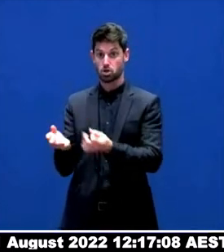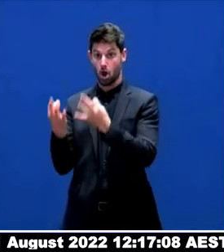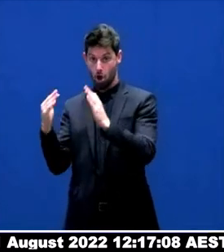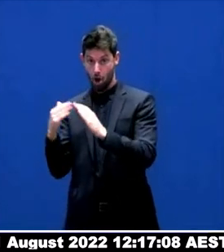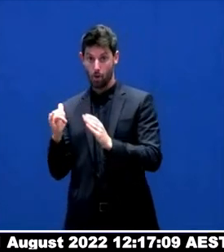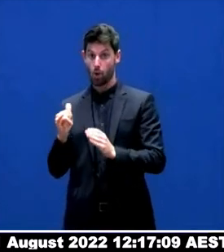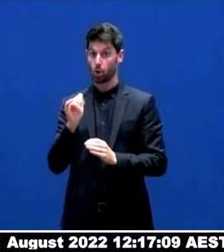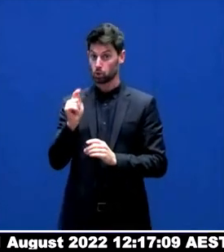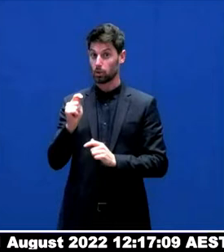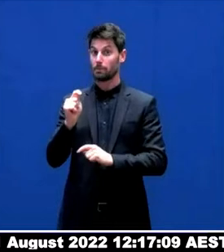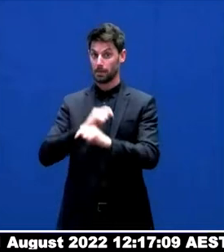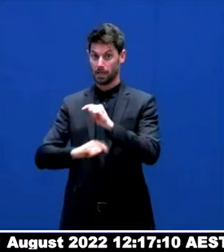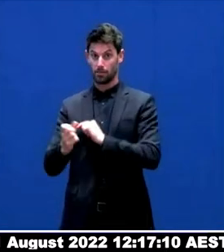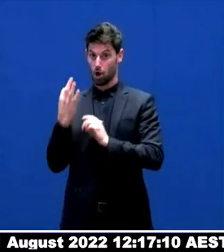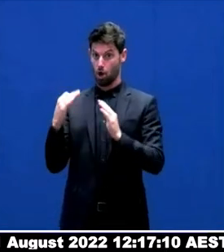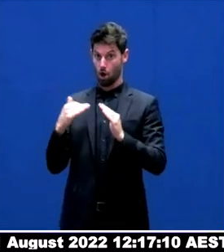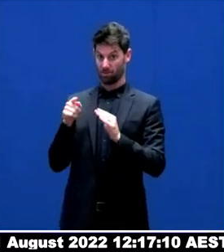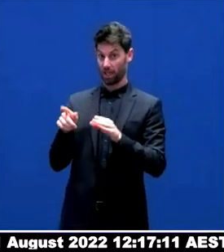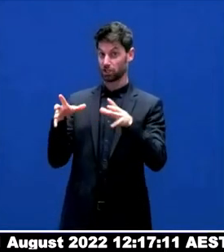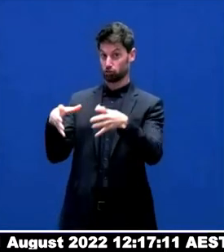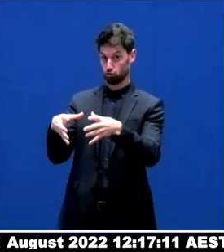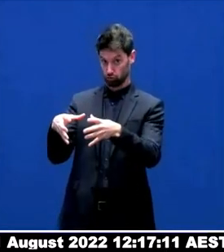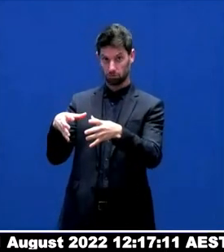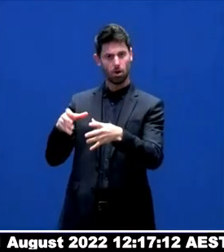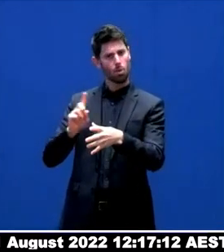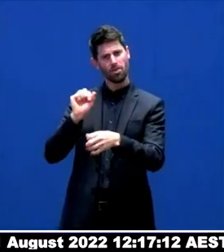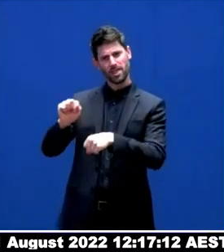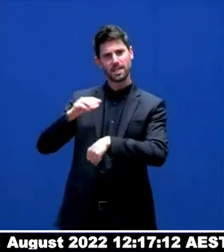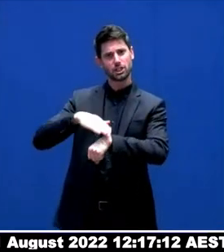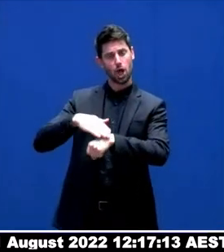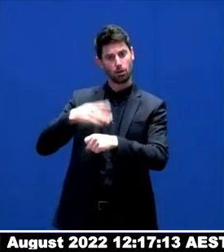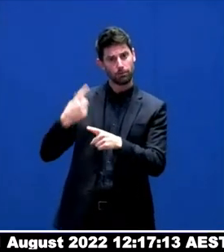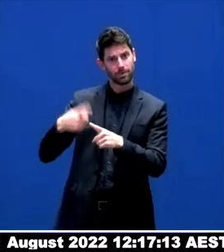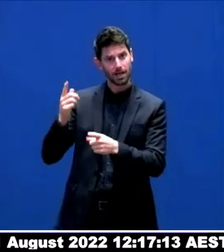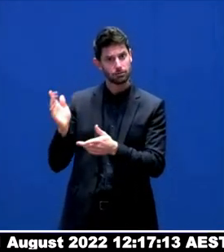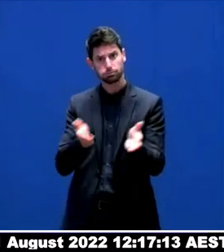whether, for that group, the priority would also be 2.2 months?